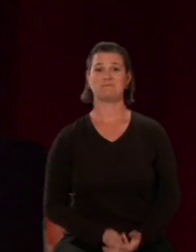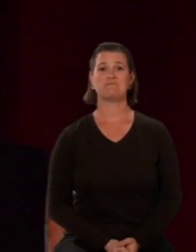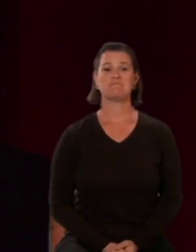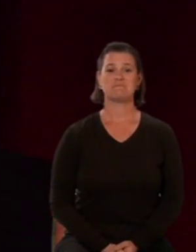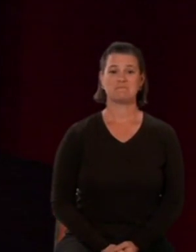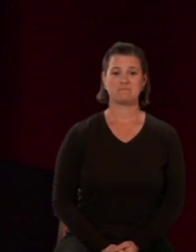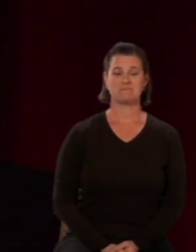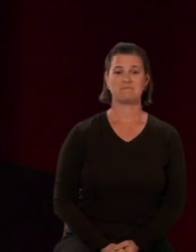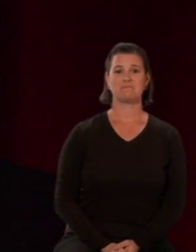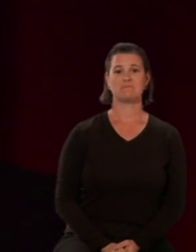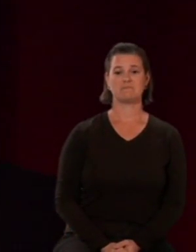Well....